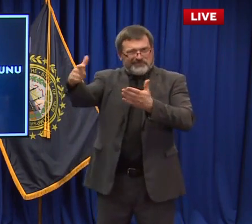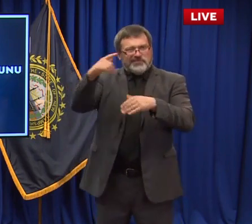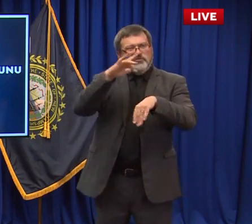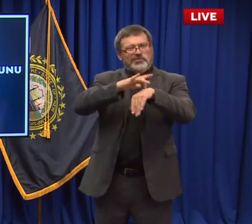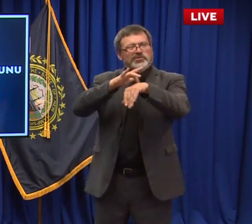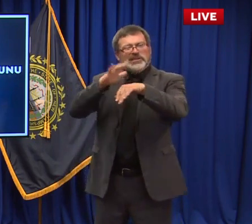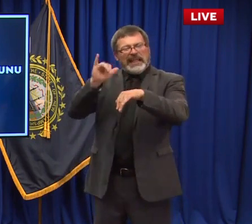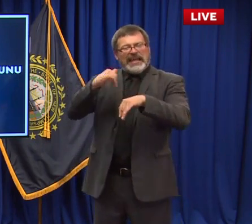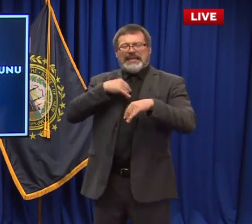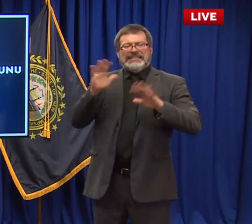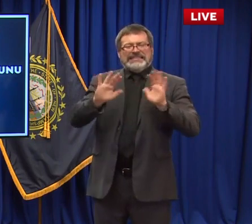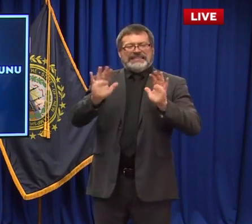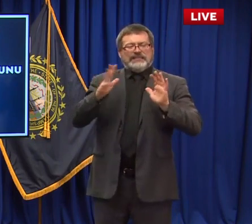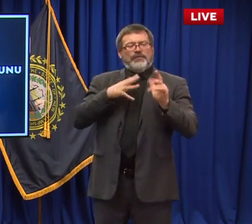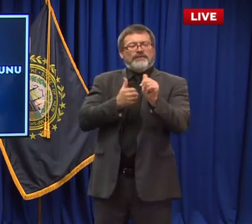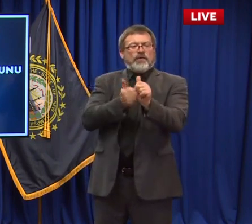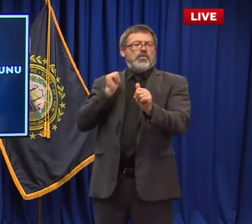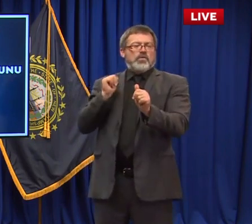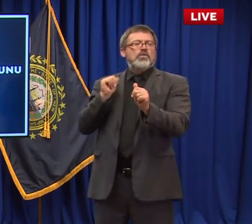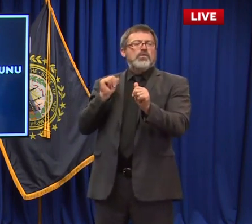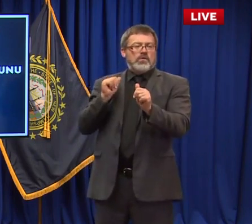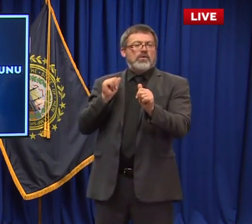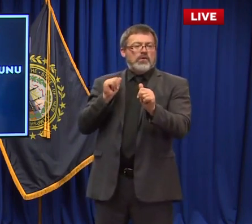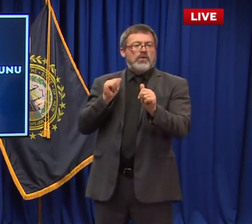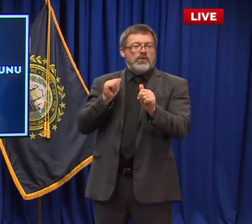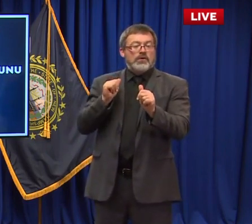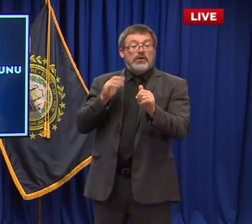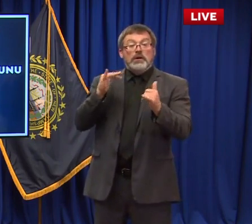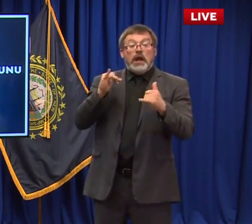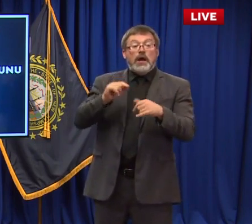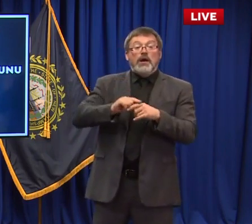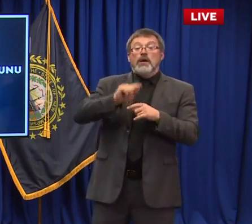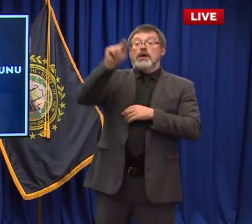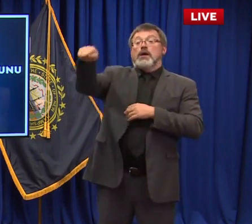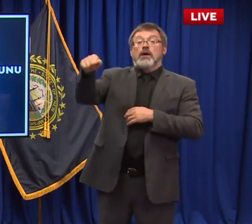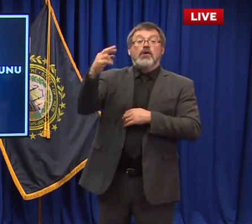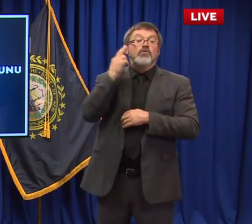SURFACE TO SURFACE TO SURFACE. COULD COME TO PEOPLE DOWN THE LINE FROM YOU.